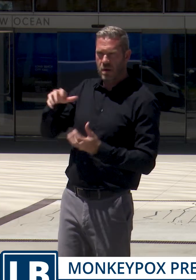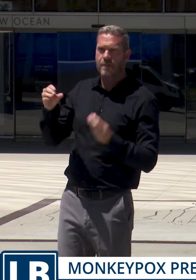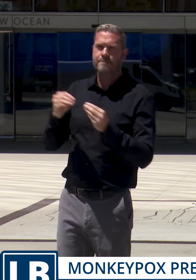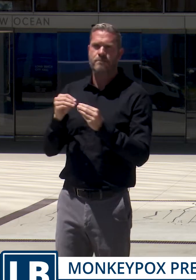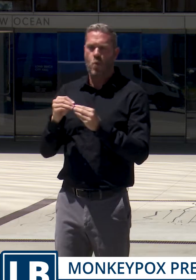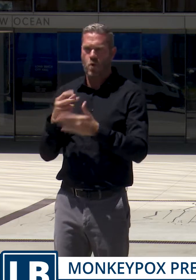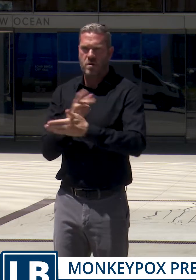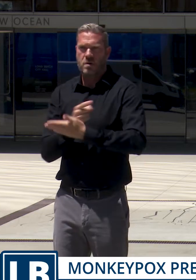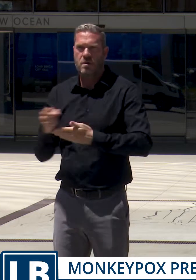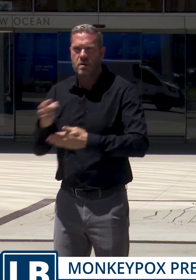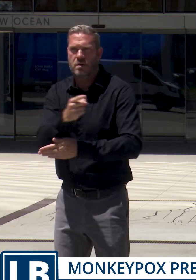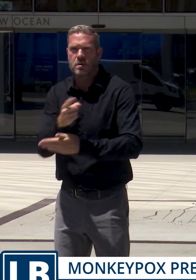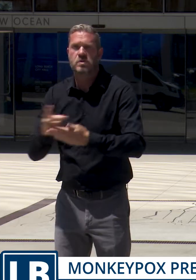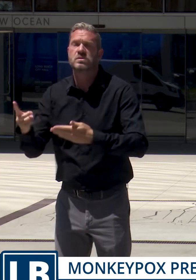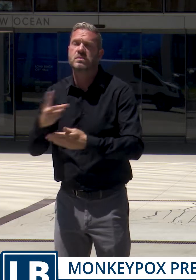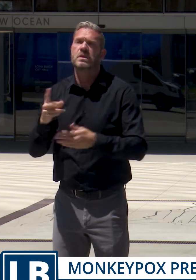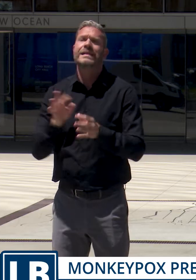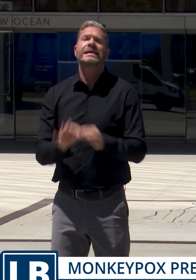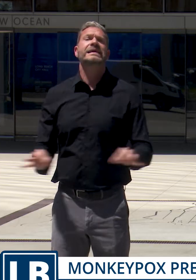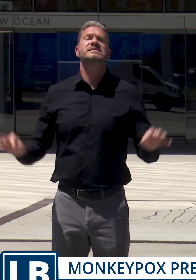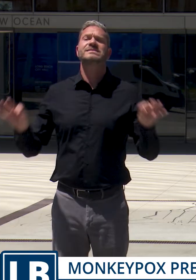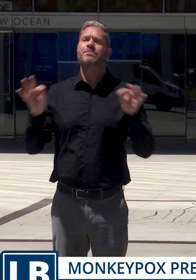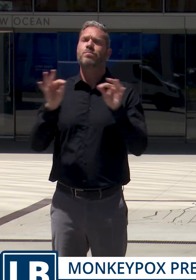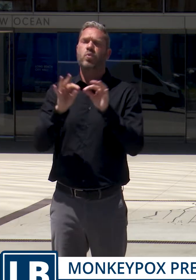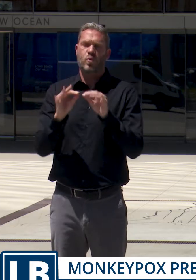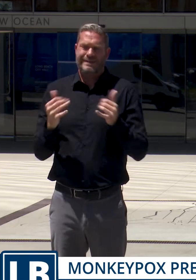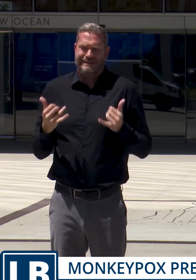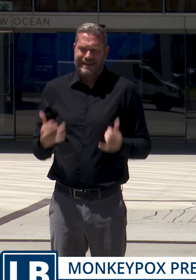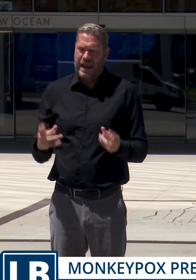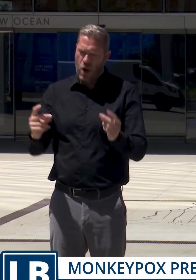it's important to get vaccinated right away if you were exposed to the virus